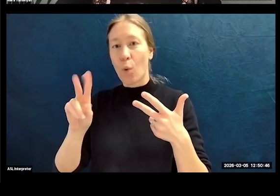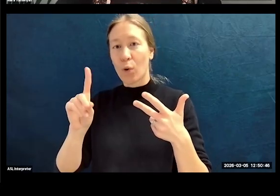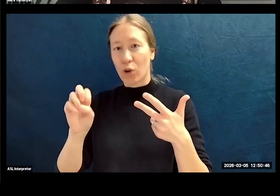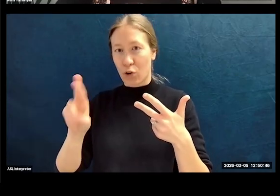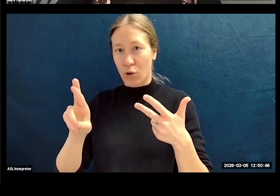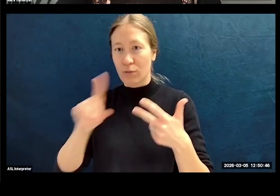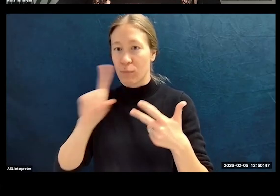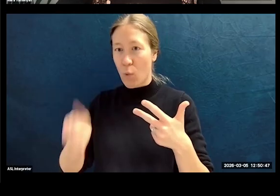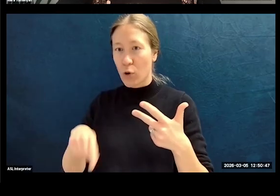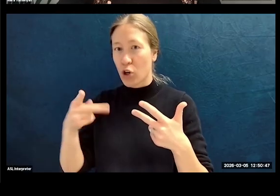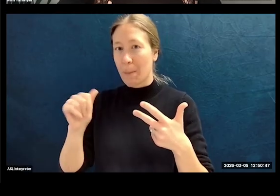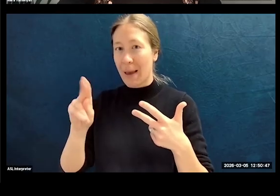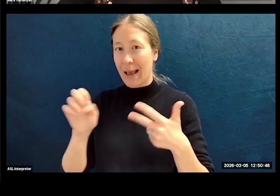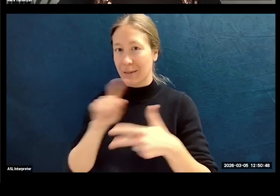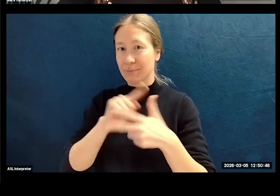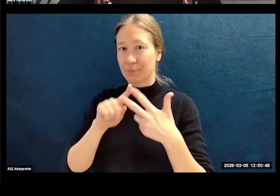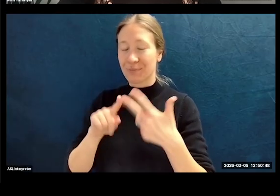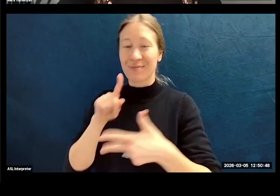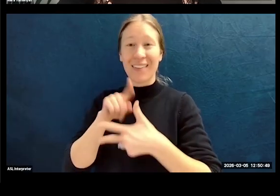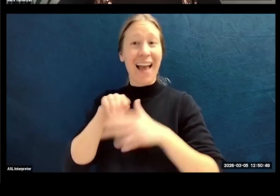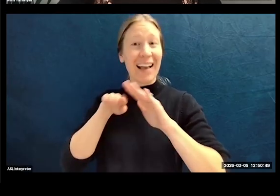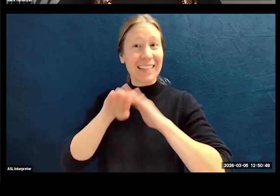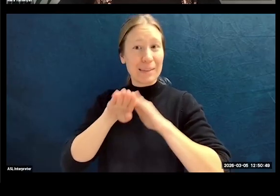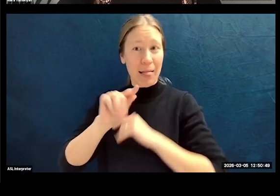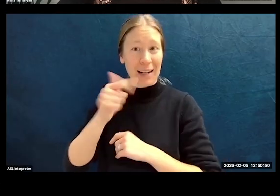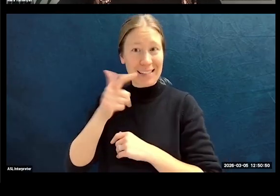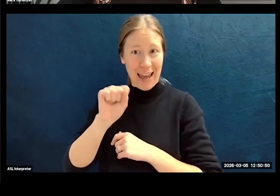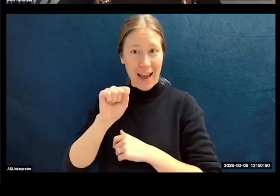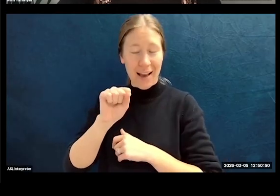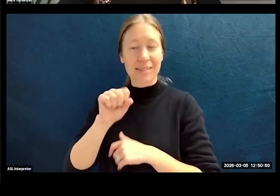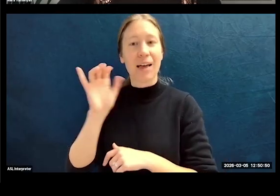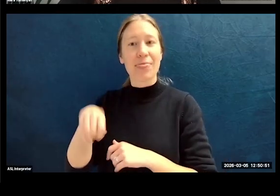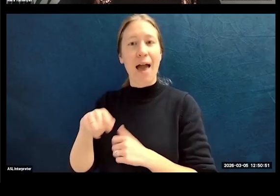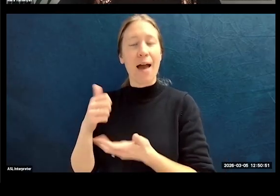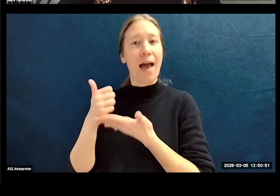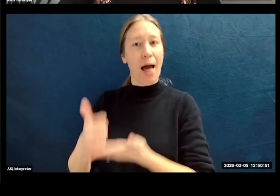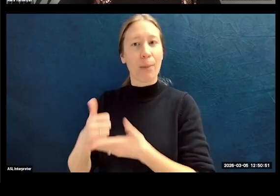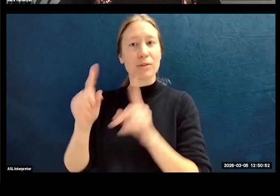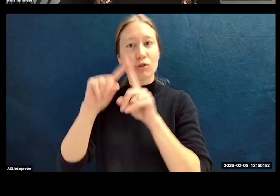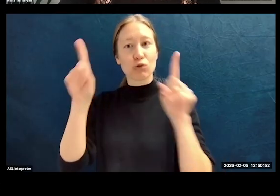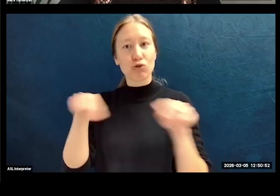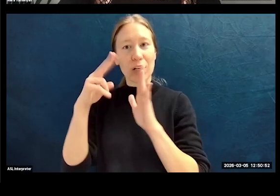So, Accessibility Tags pane helps the screen reader users interpret and read content.